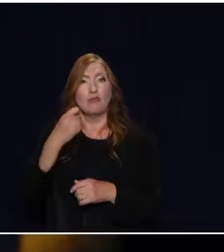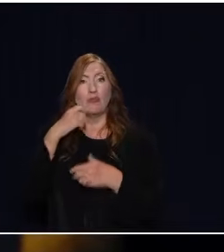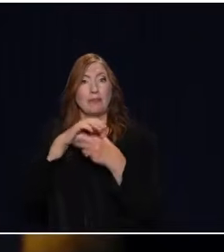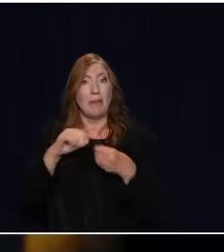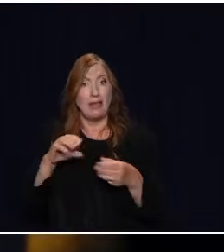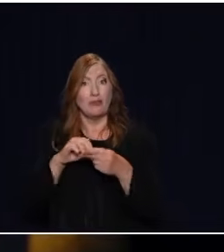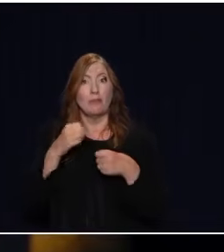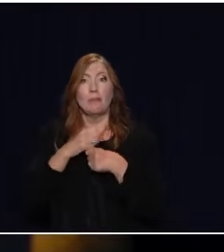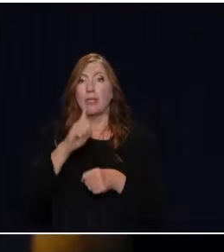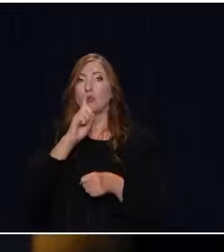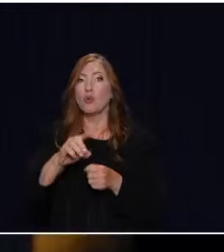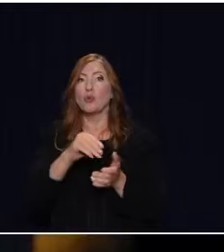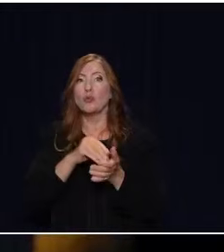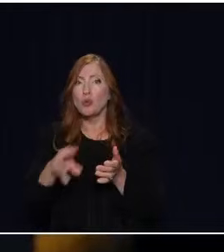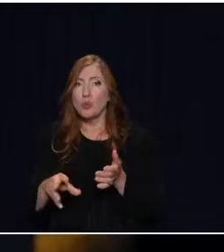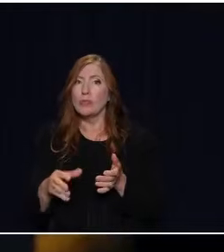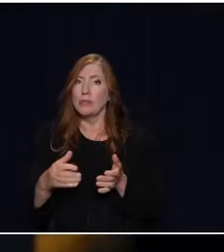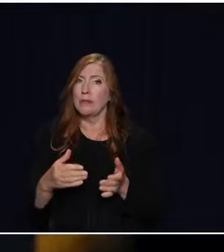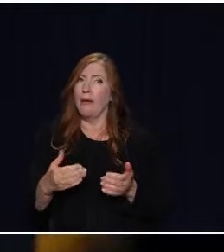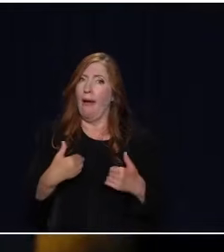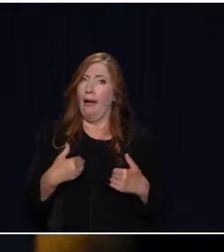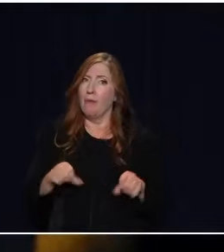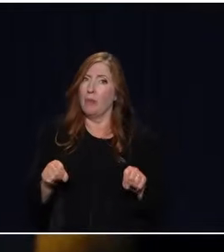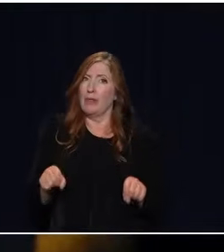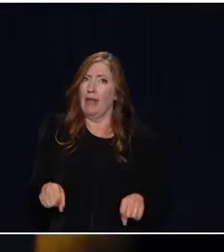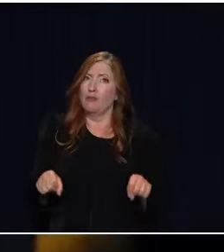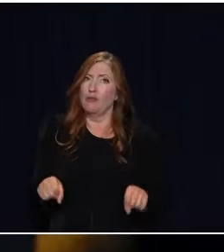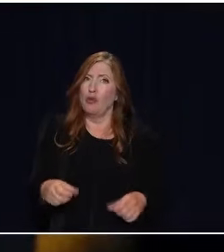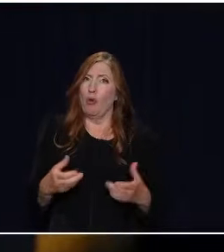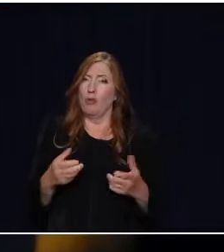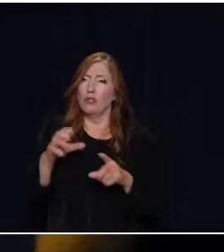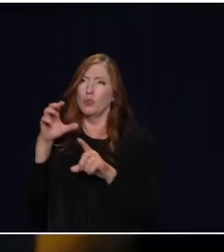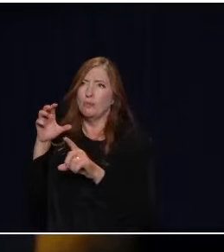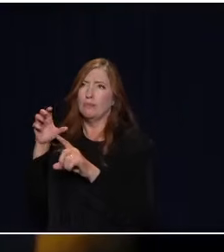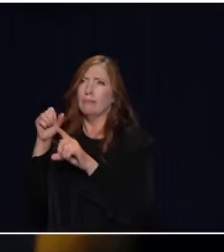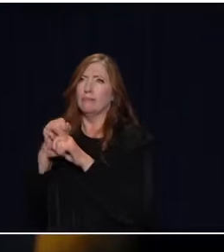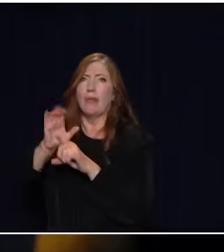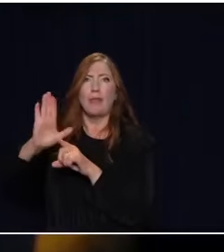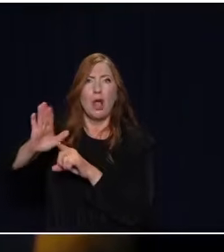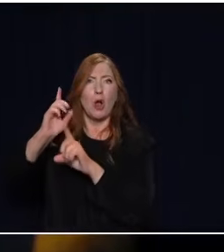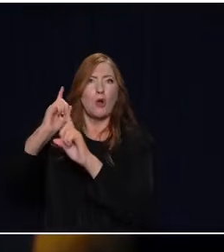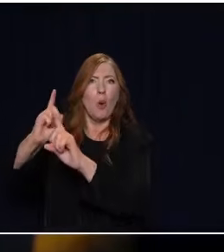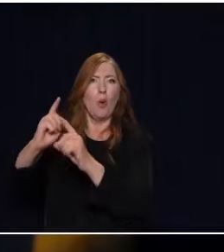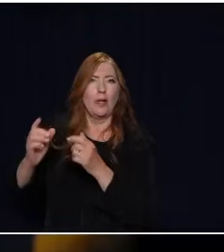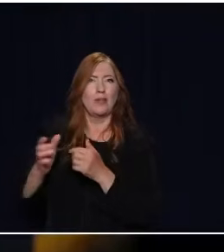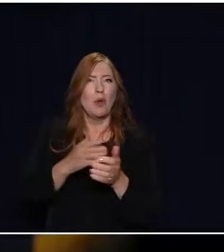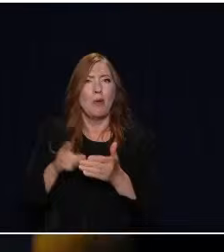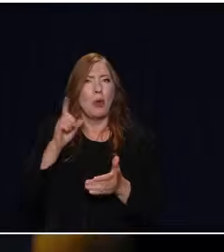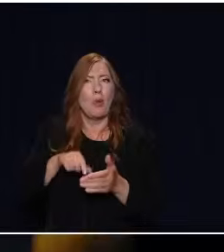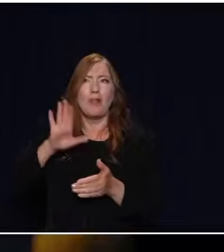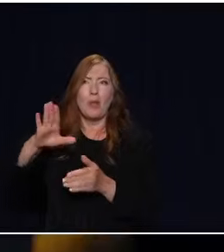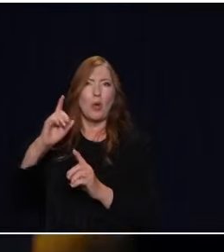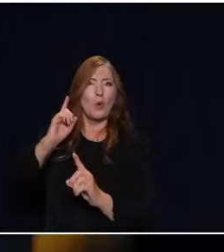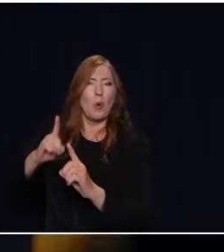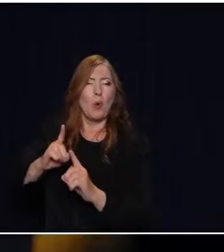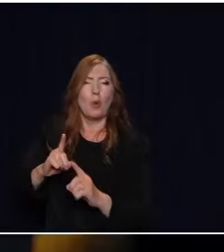I THINK COMING BACK TO WHAT MR. NEWBY SAID, WE WANT TO MAKE SURE OUR STUDENTS HAVE THE POTENTIAL